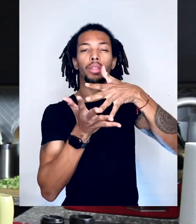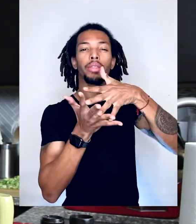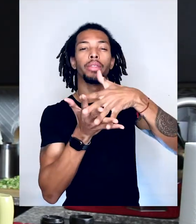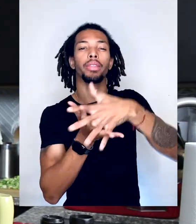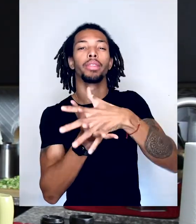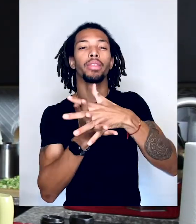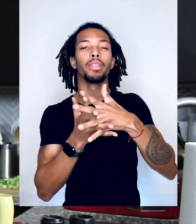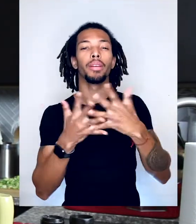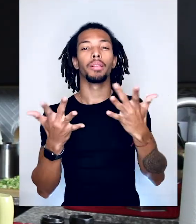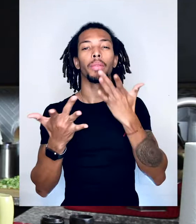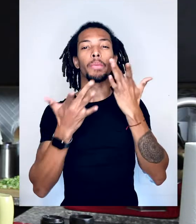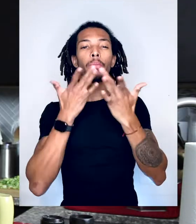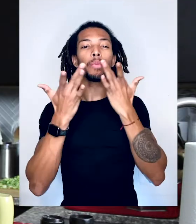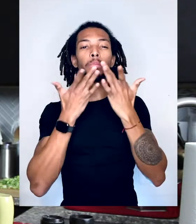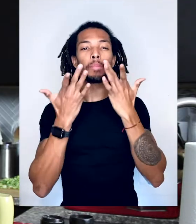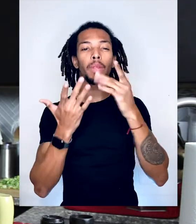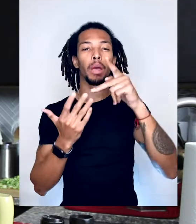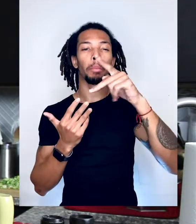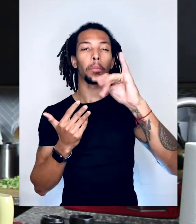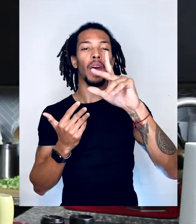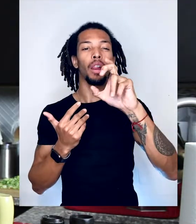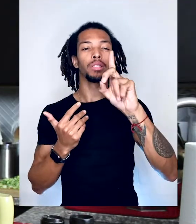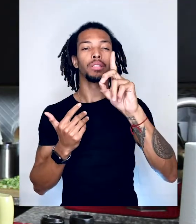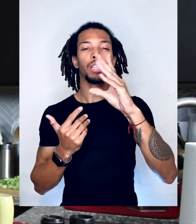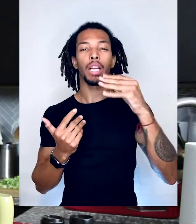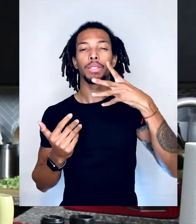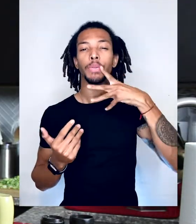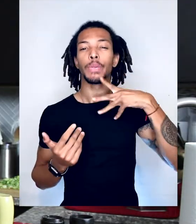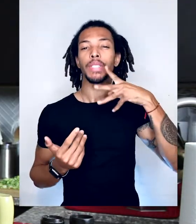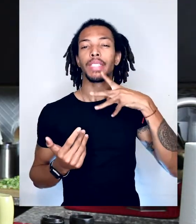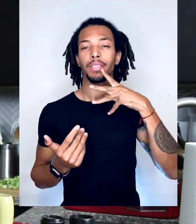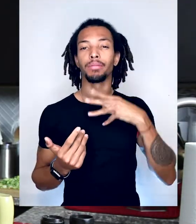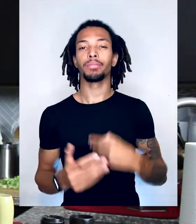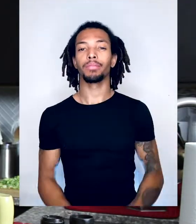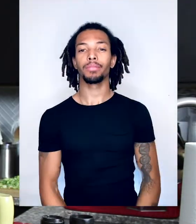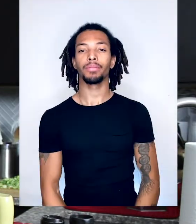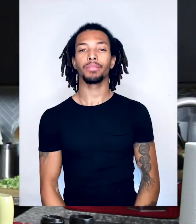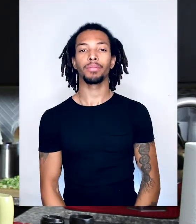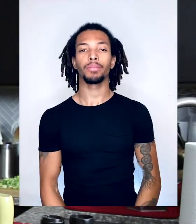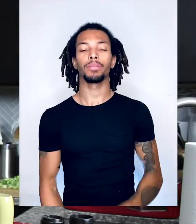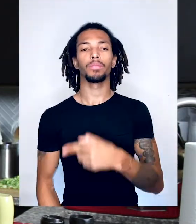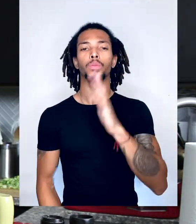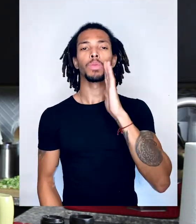dressing for as long as possible, they're going get pickled, and juicy, and they're going to feel like an